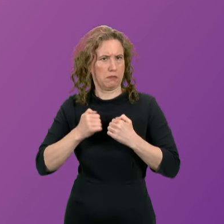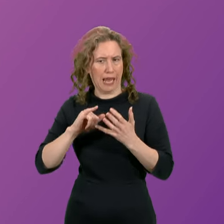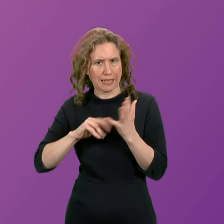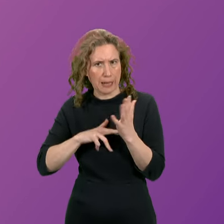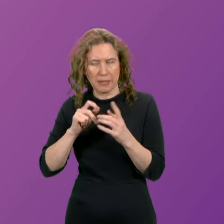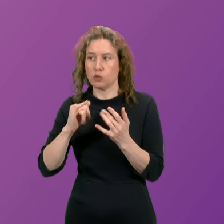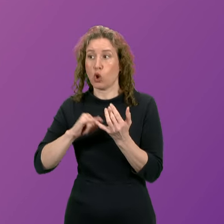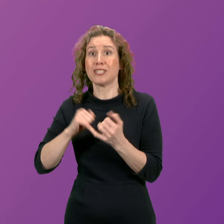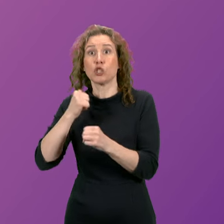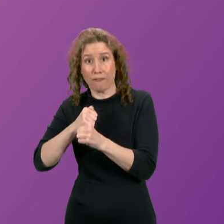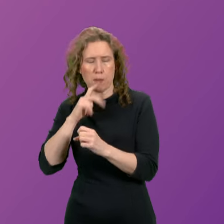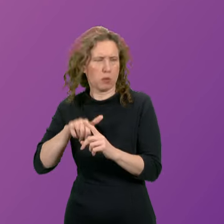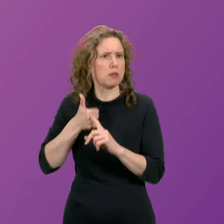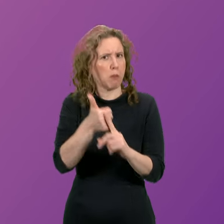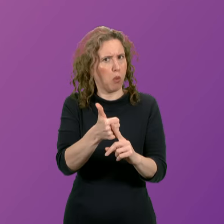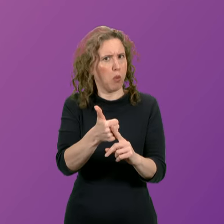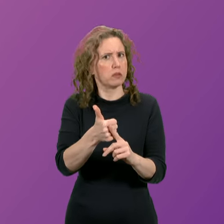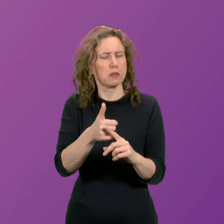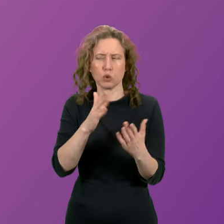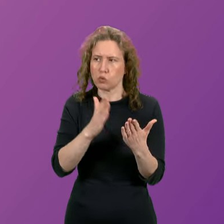Government’s steadfast support and assistance in doing all that we can to avoid the graduate